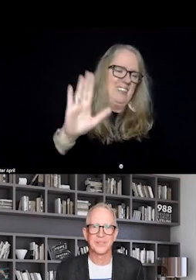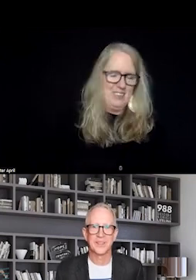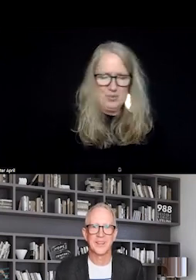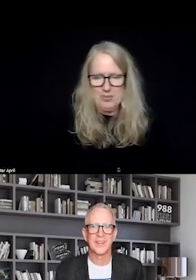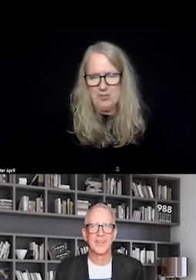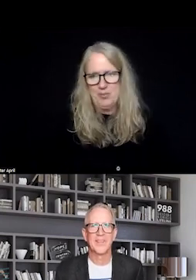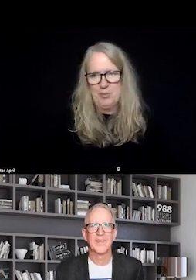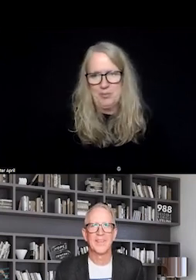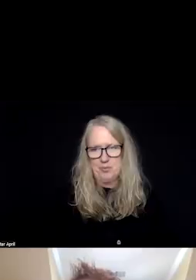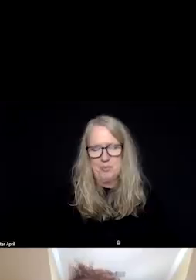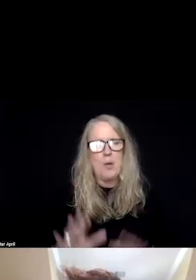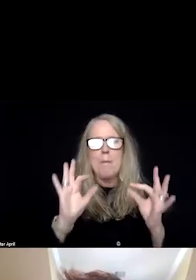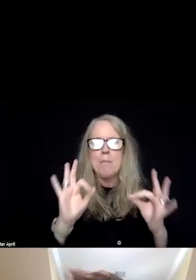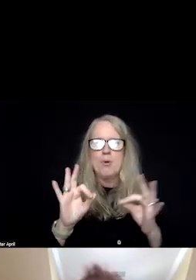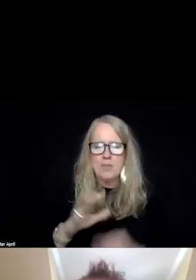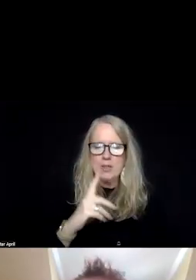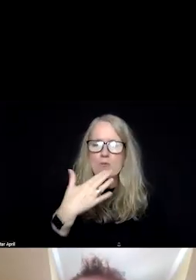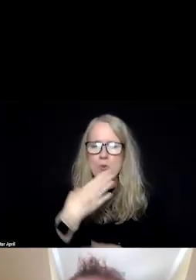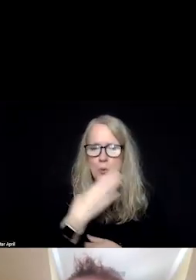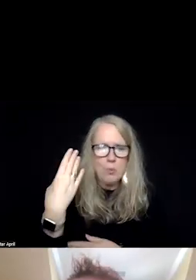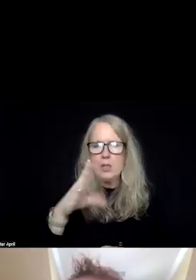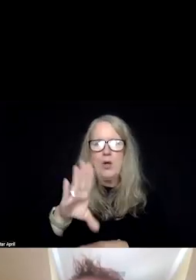PERFECT. GOOD MORNING OR AFTERNOON DEPENDING ON WHERE YOU